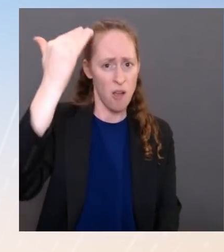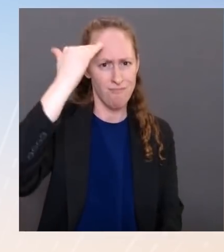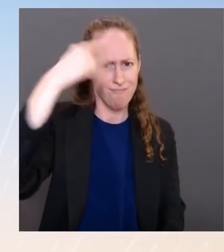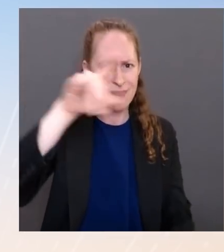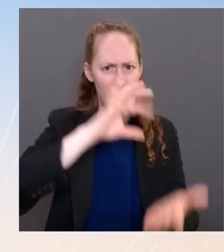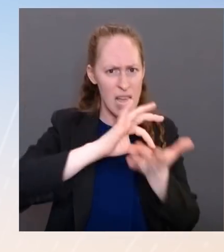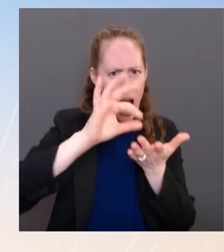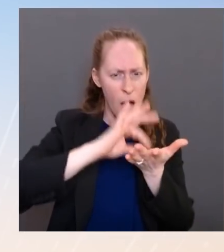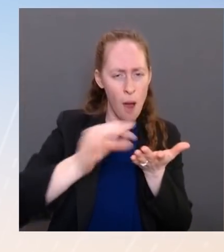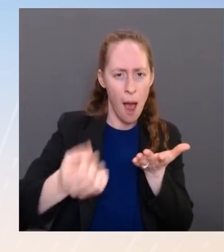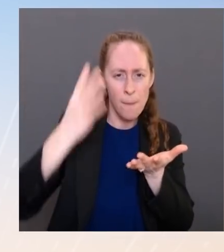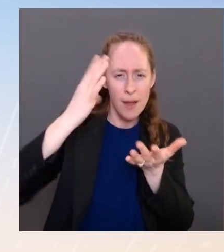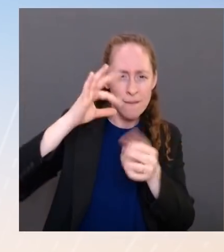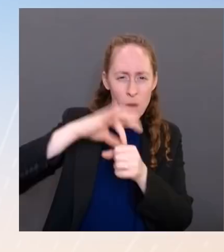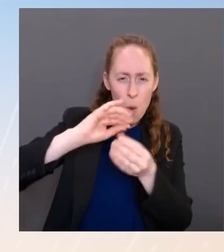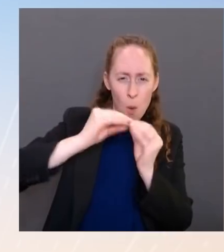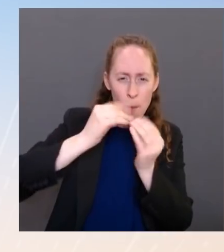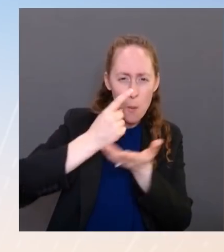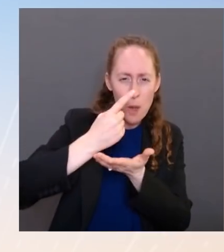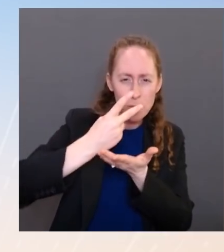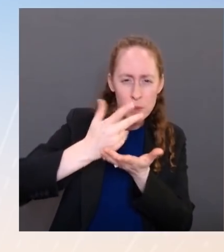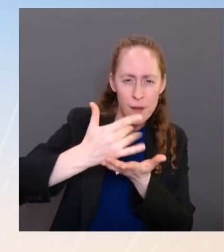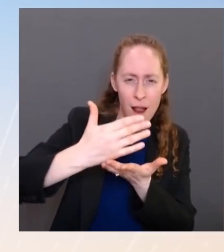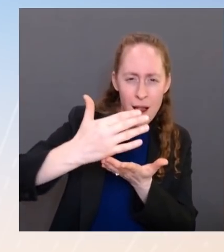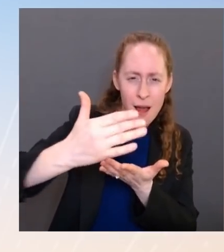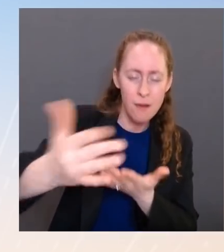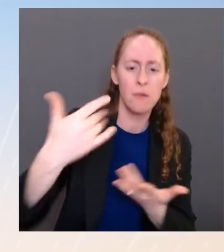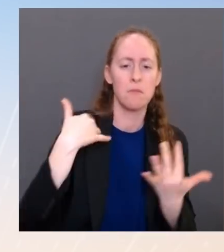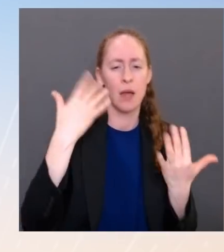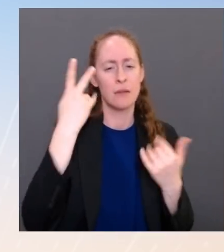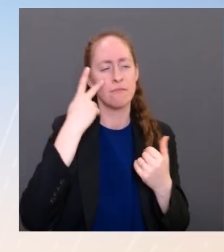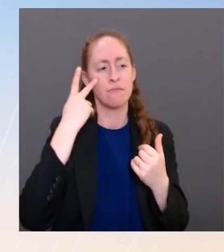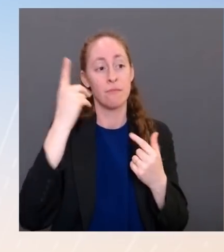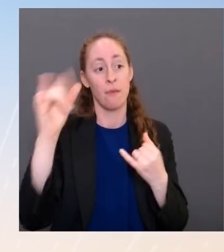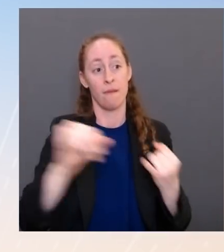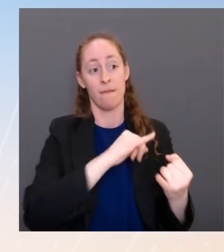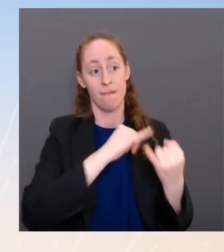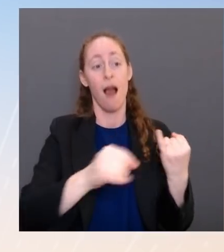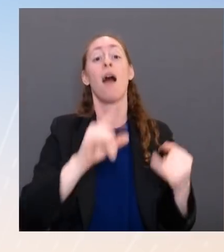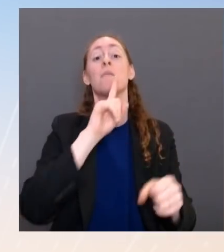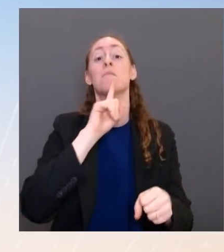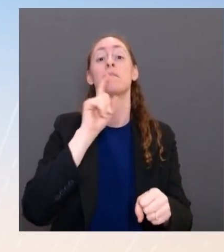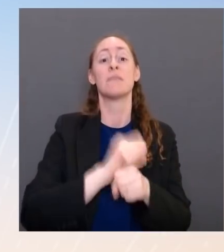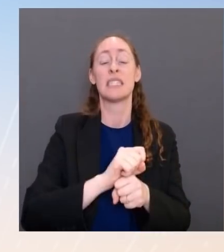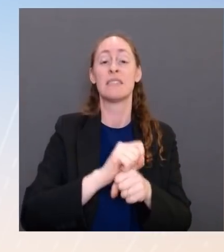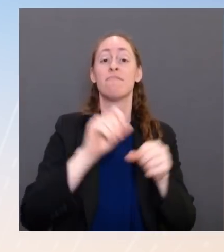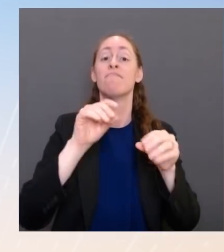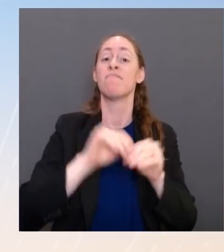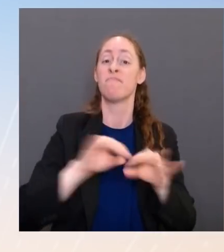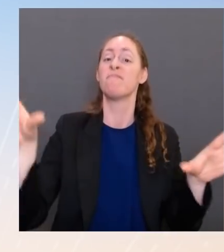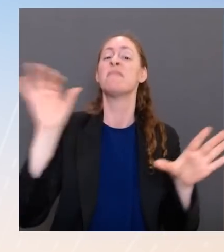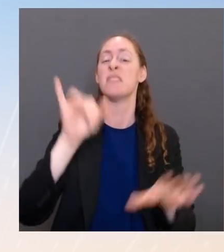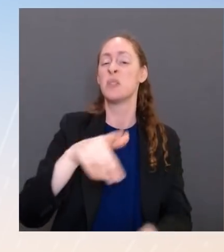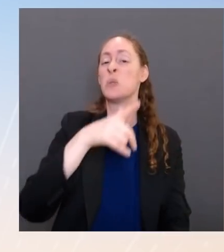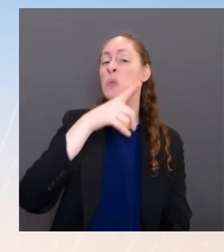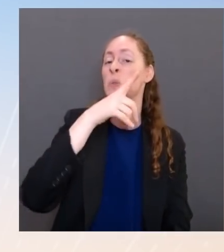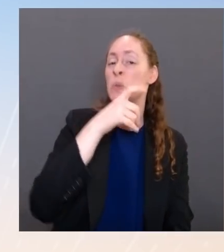but we're going to wait for the official call before we have a more formal comment. In terms of Afghan women in the street, I would say: